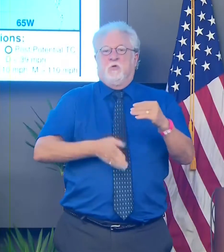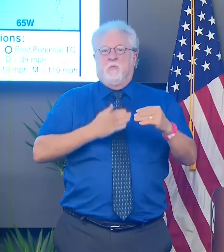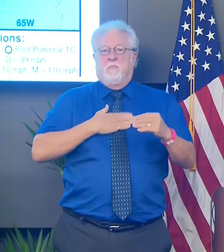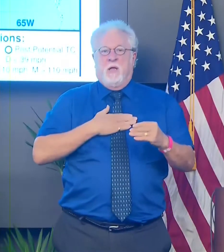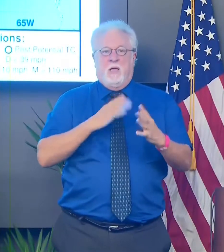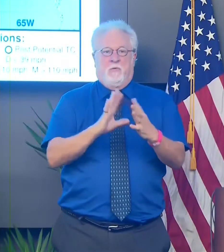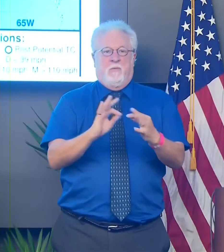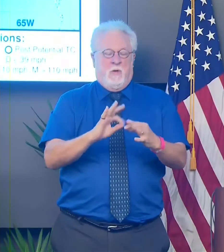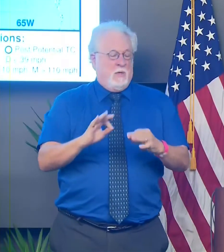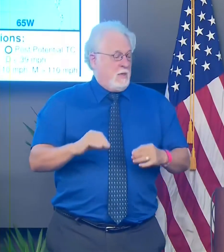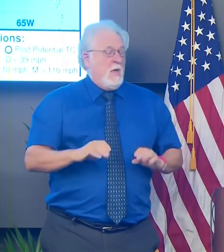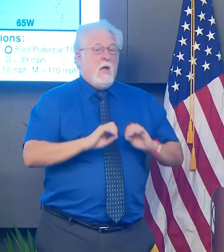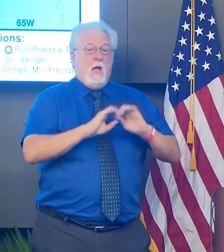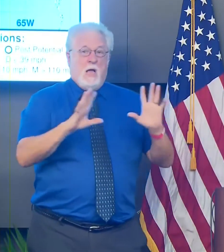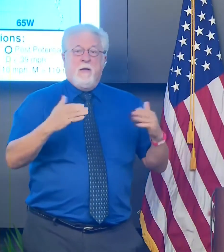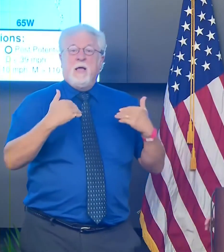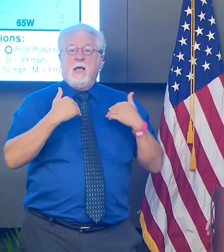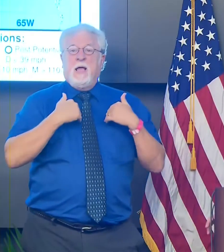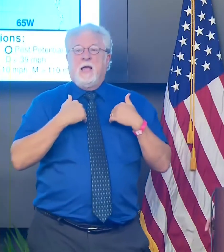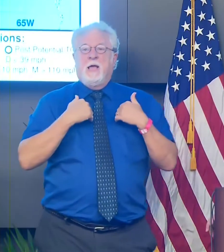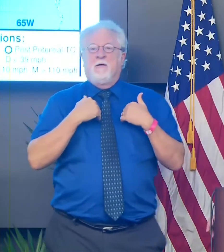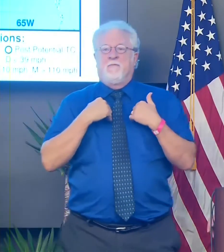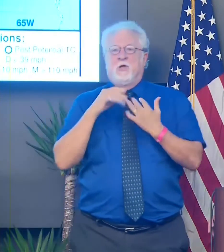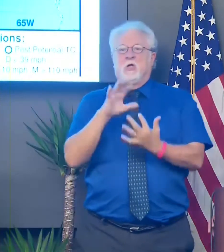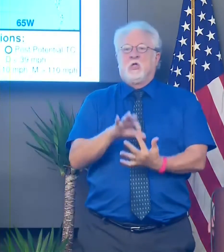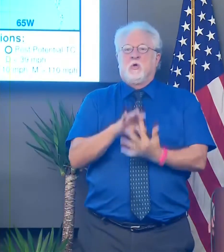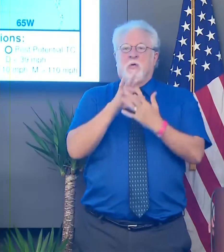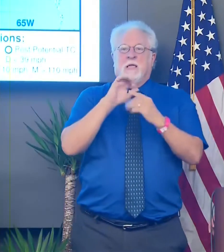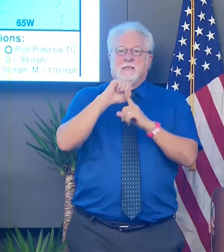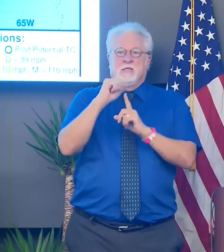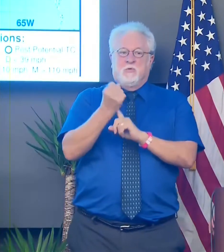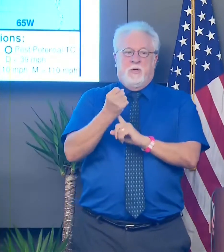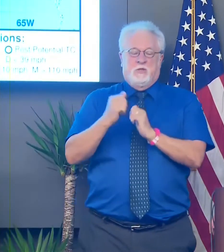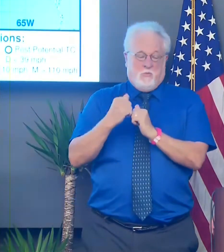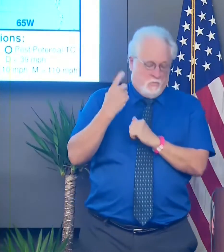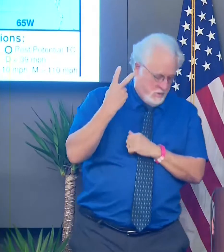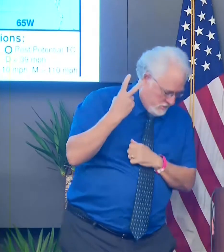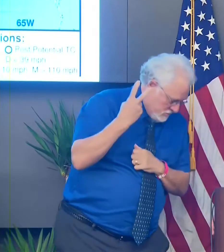GOOD MORNING. THANKS FOR JOINING US. WE'RE SENDING YOU TO THE GOVERNOR'S PRESS CONFERENCE IN A BIT.